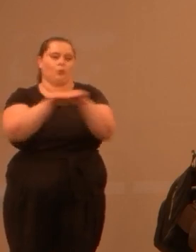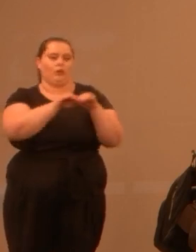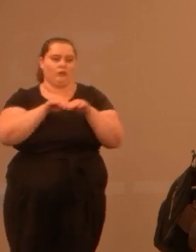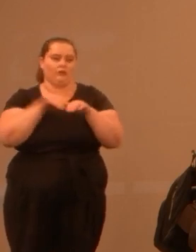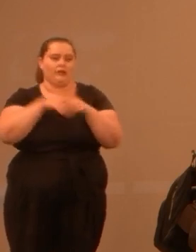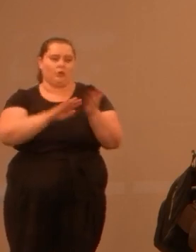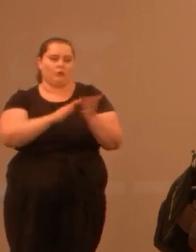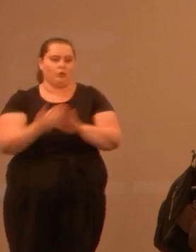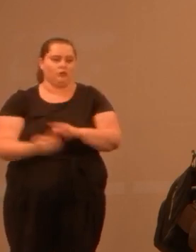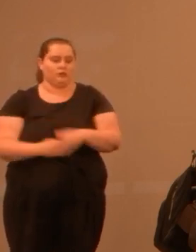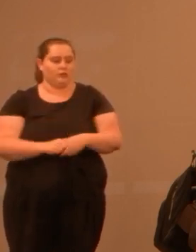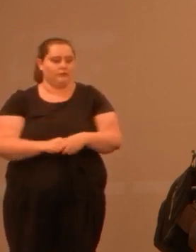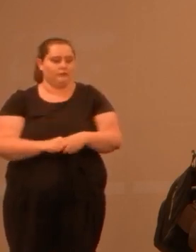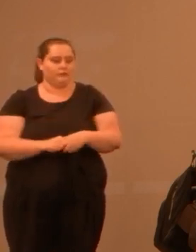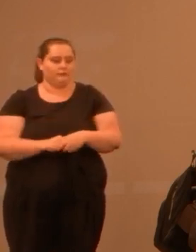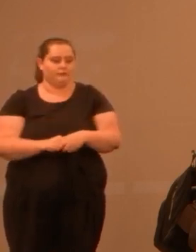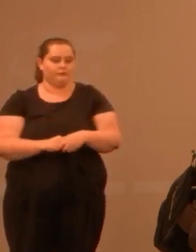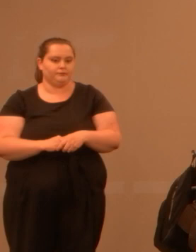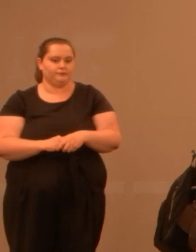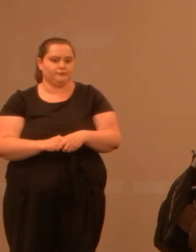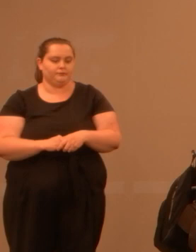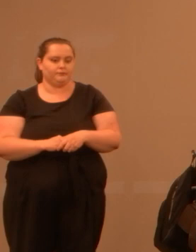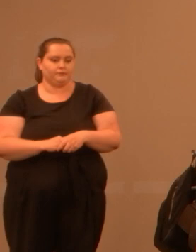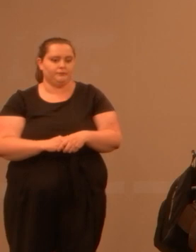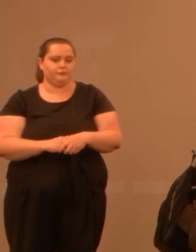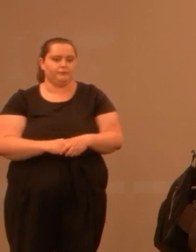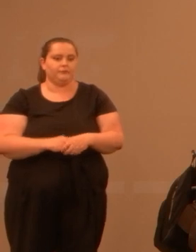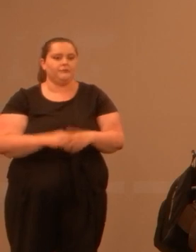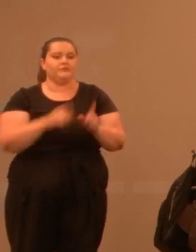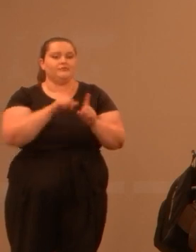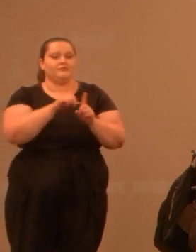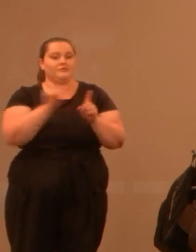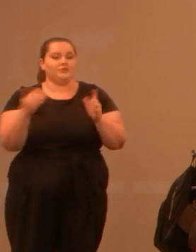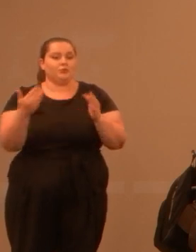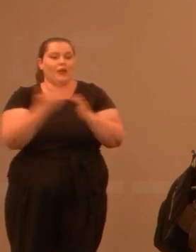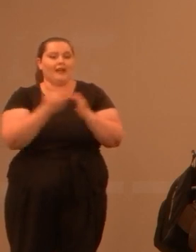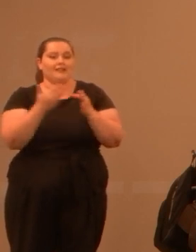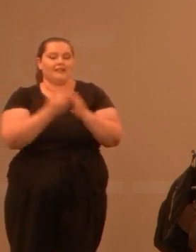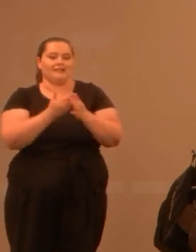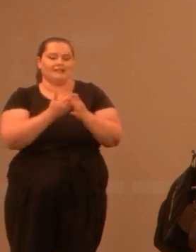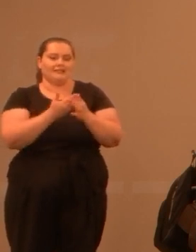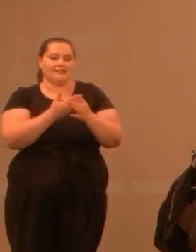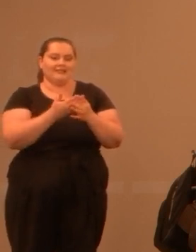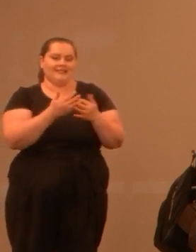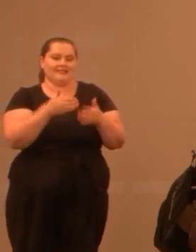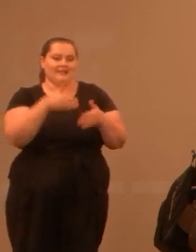Digital access is at the heart of inclusion, empowering people with